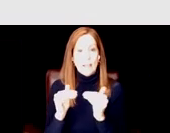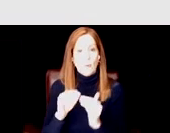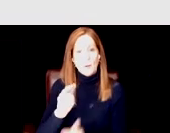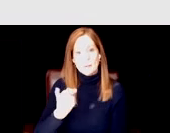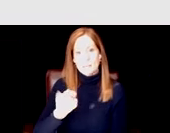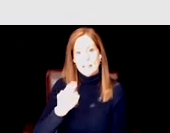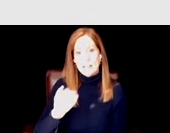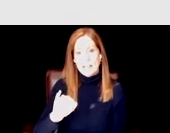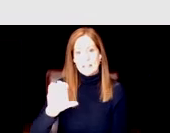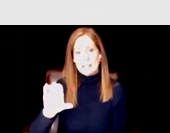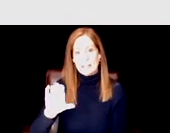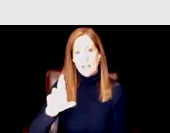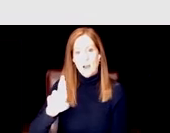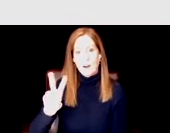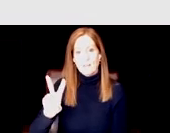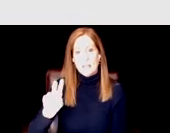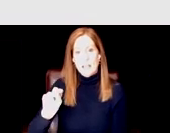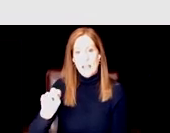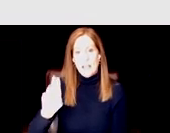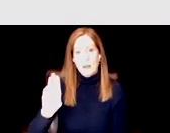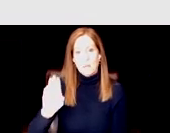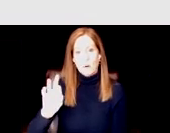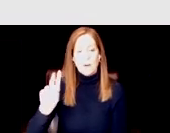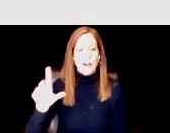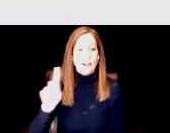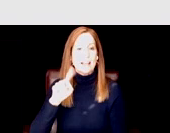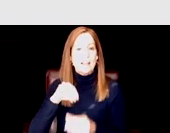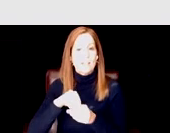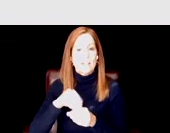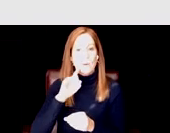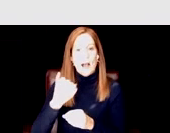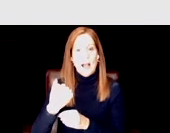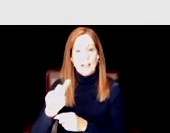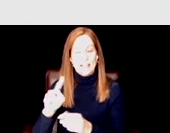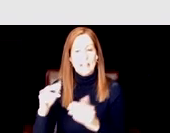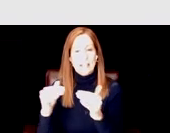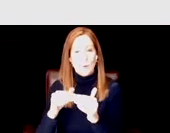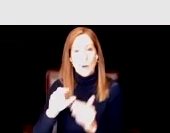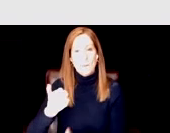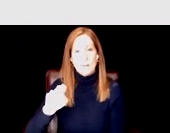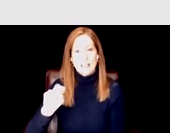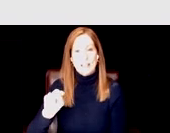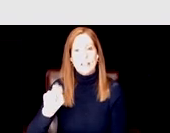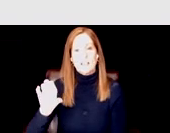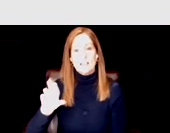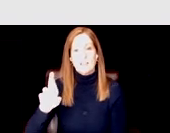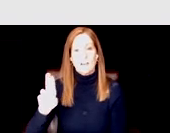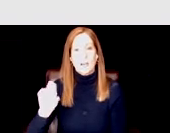which references an input field with id equals "miniCrvNbrId."